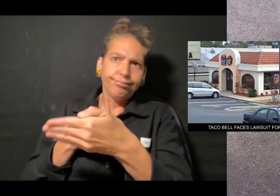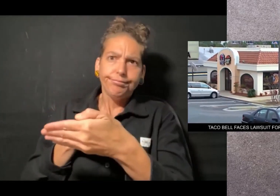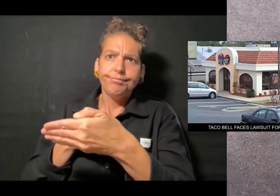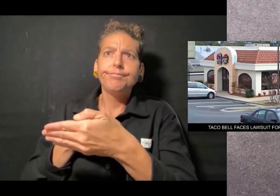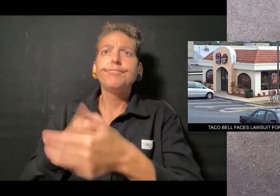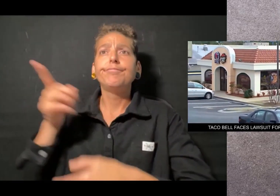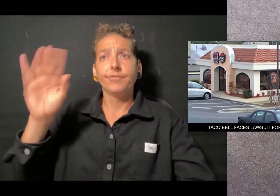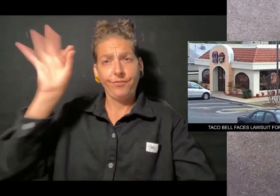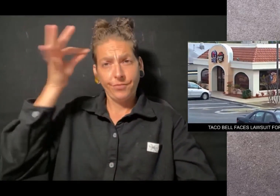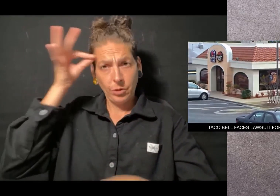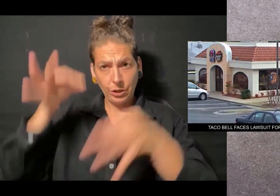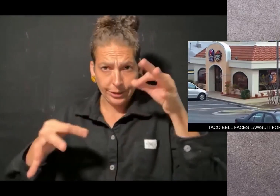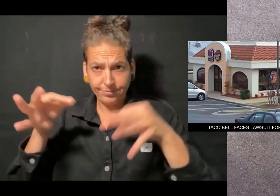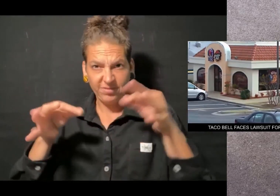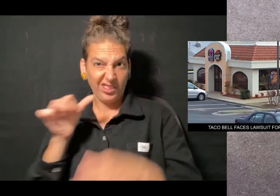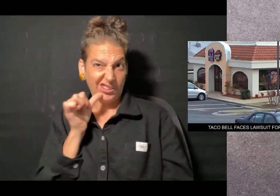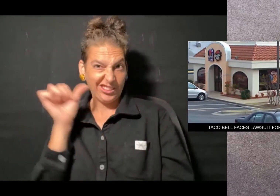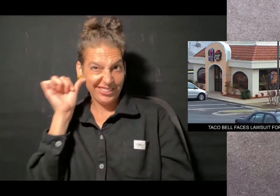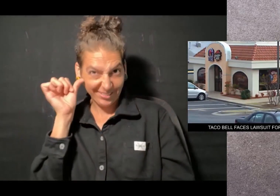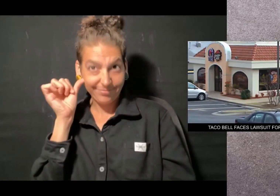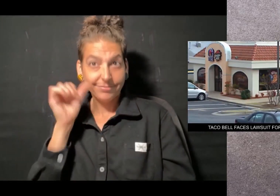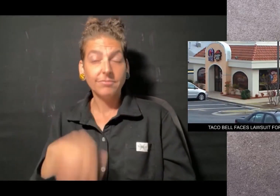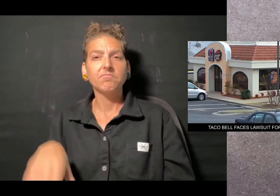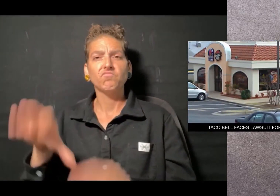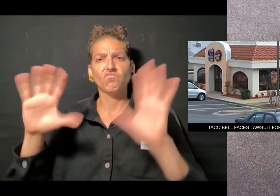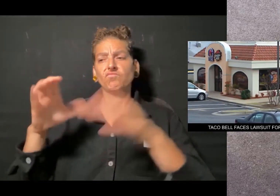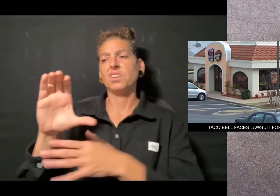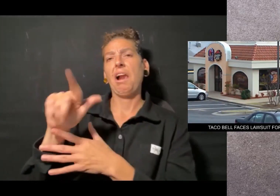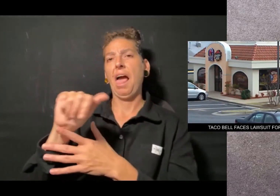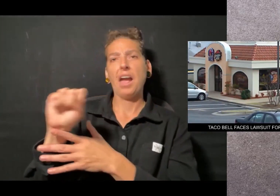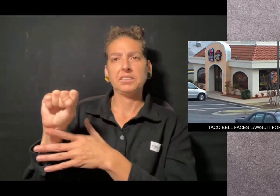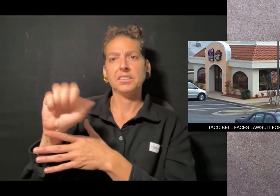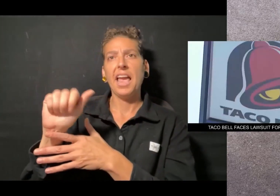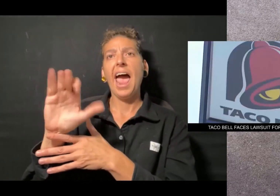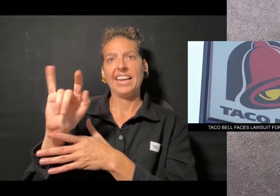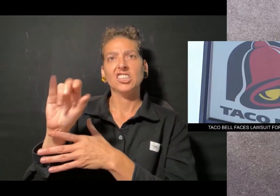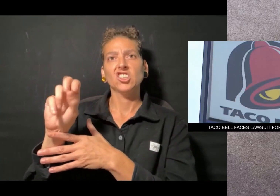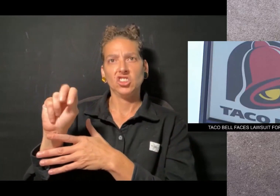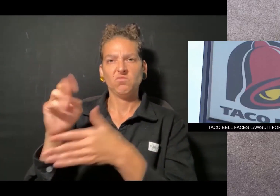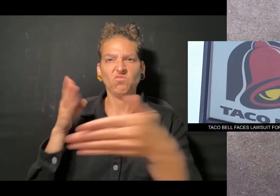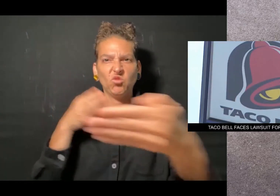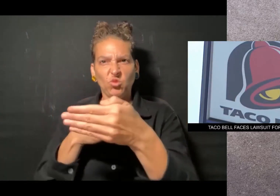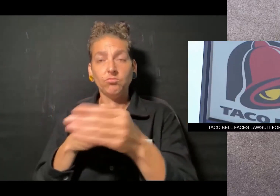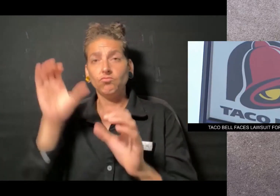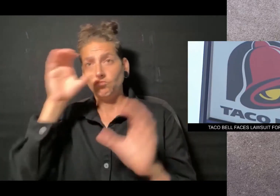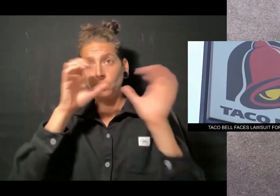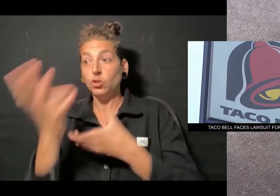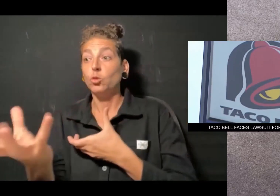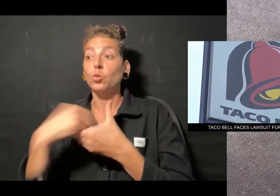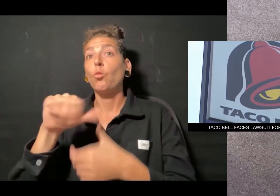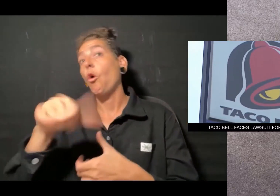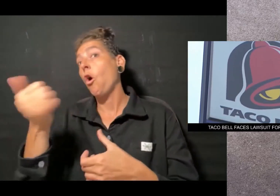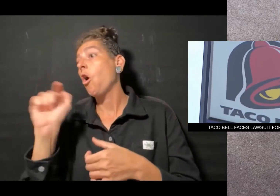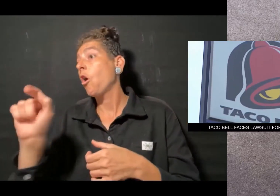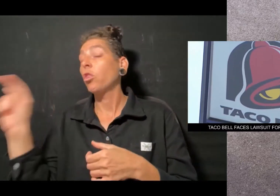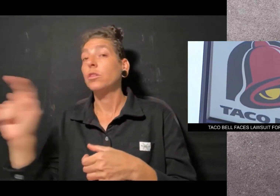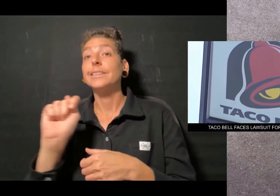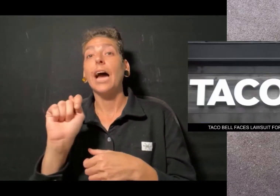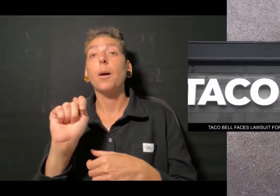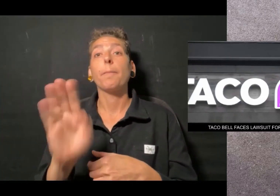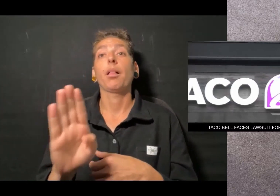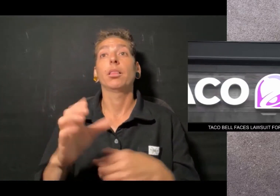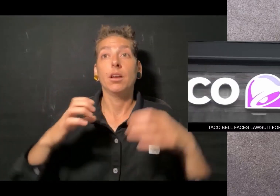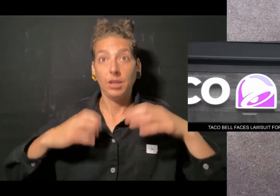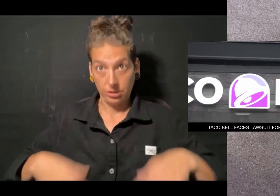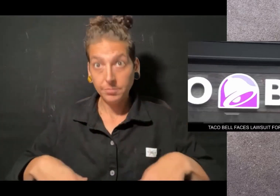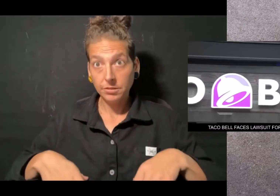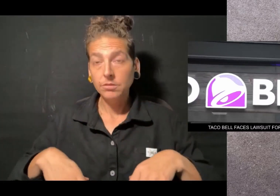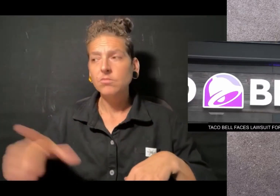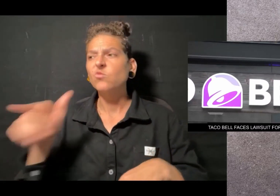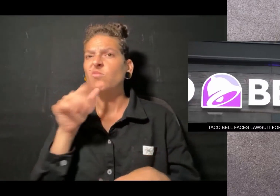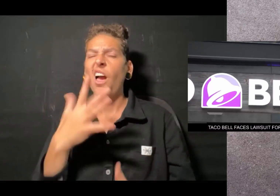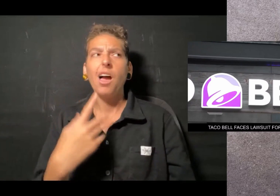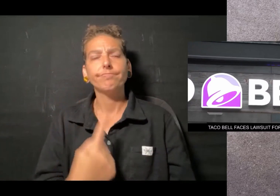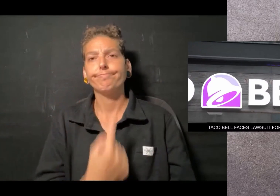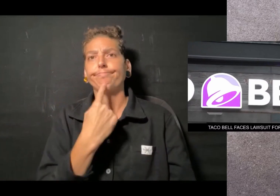a suit in federal court Monday the class-action suit seeks to include other Taco Bell consumers